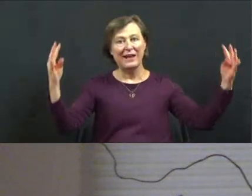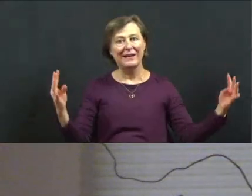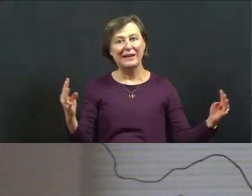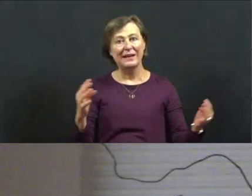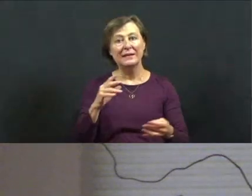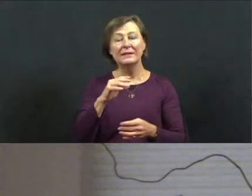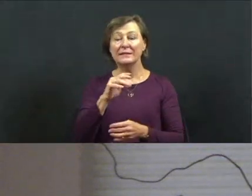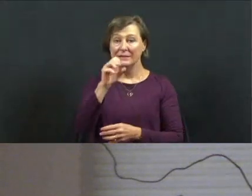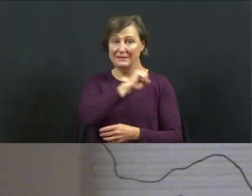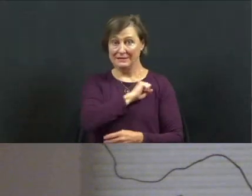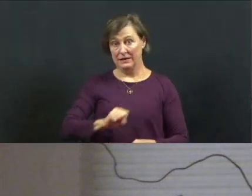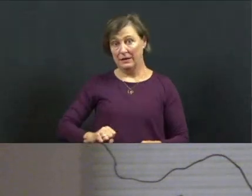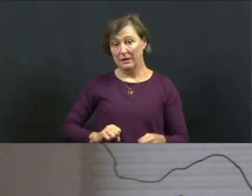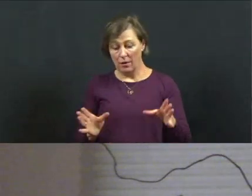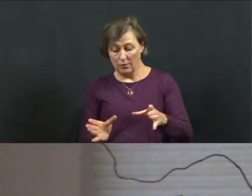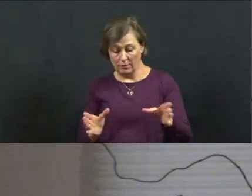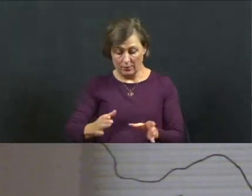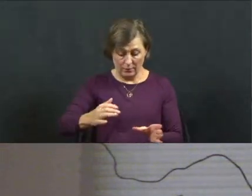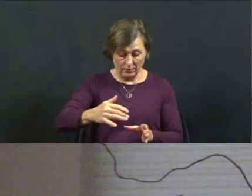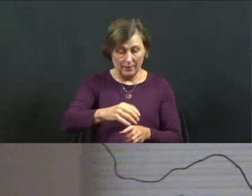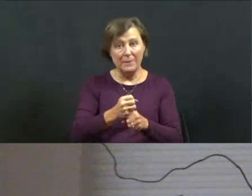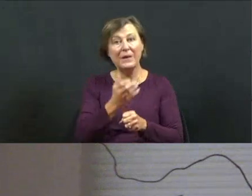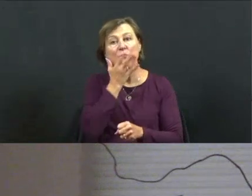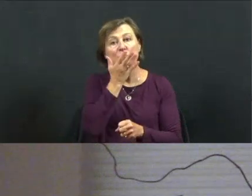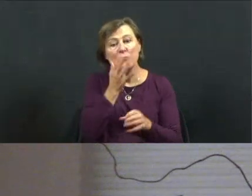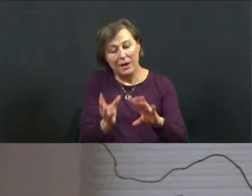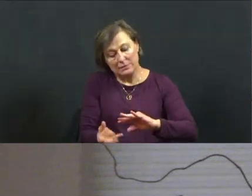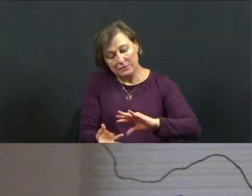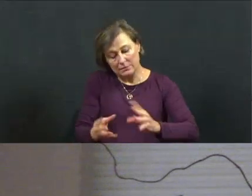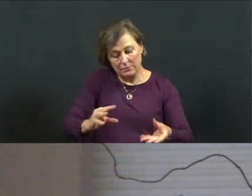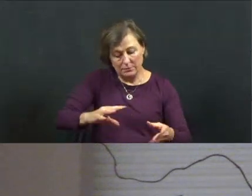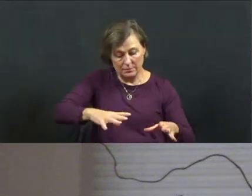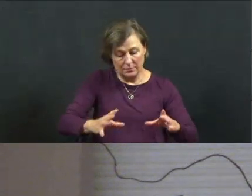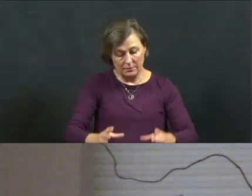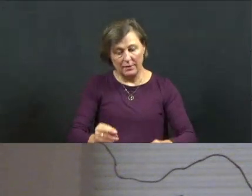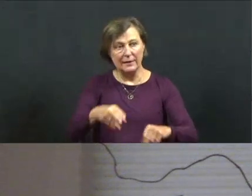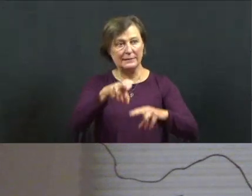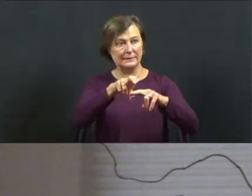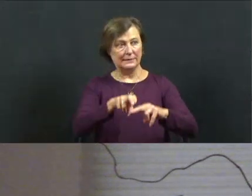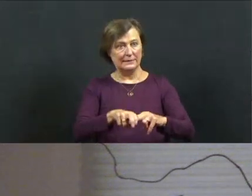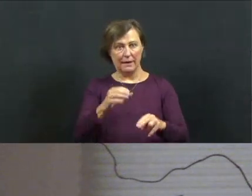into a small cushion and sat down facing the east. He crossed his legs in a